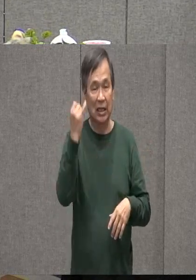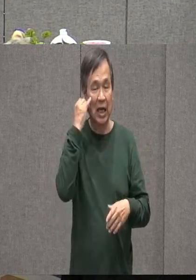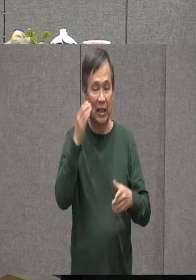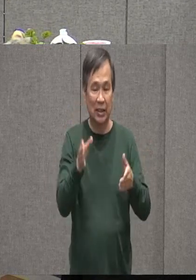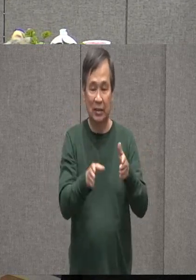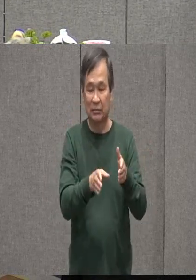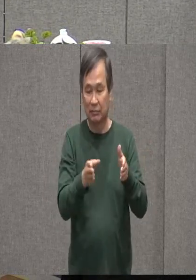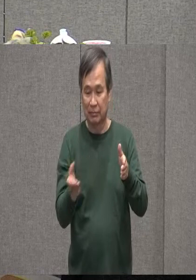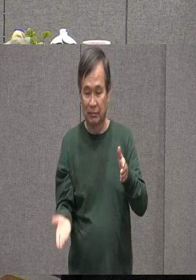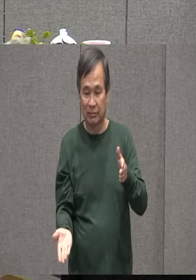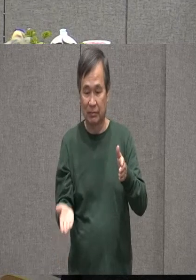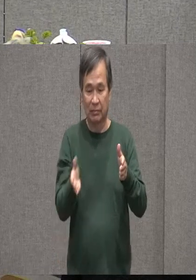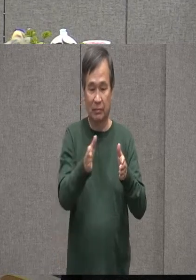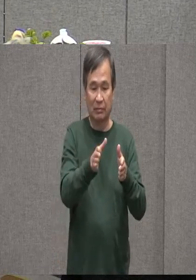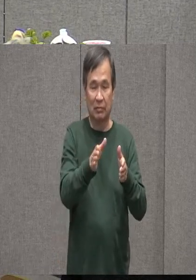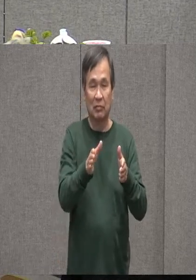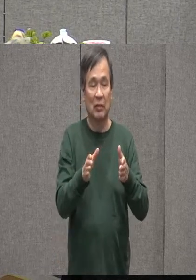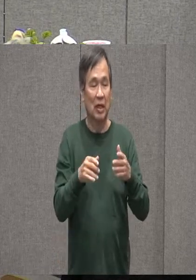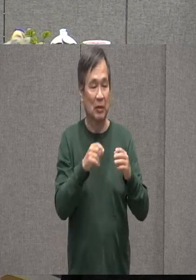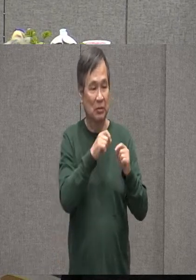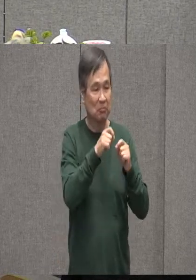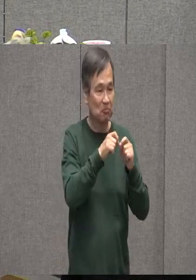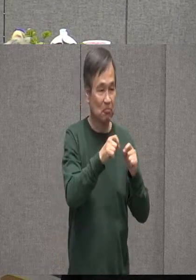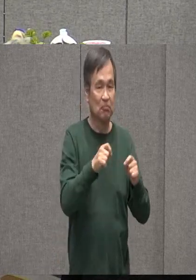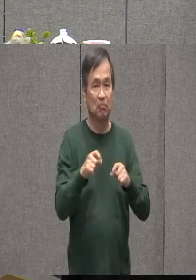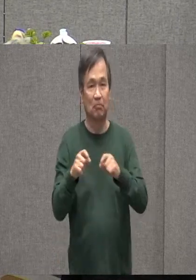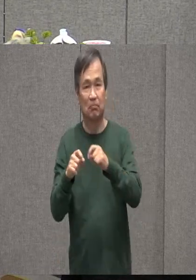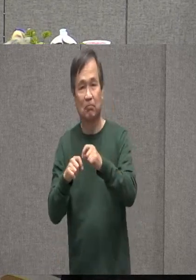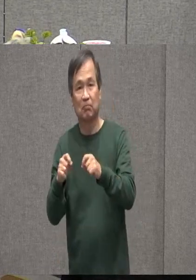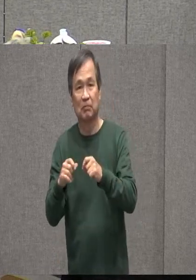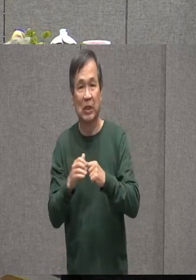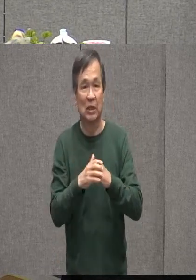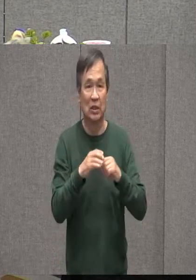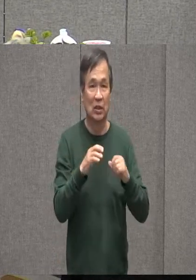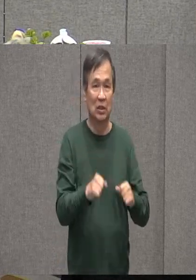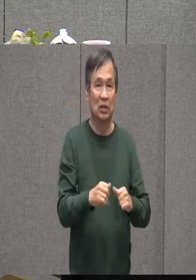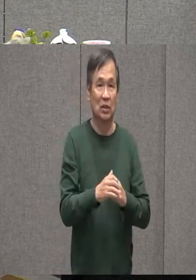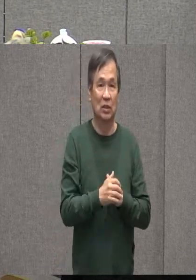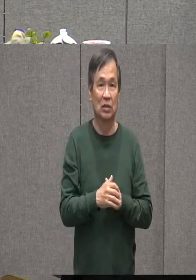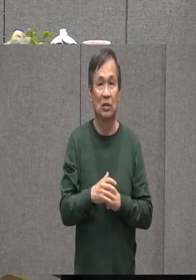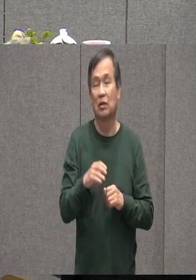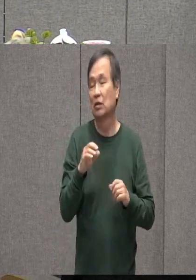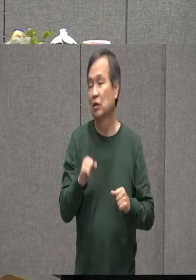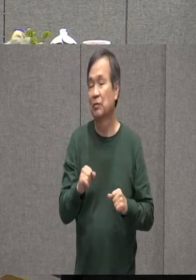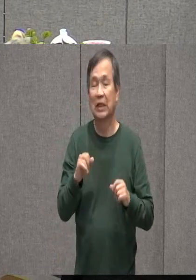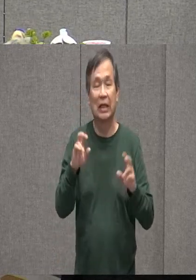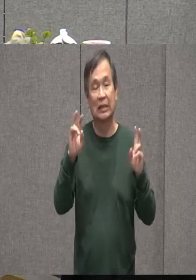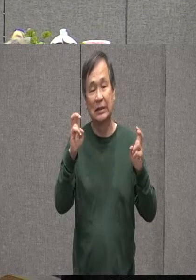Yes, and I can do a string and make a little twisty tie so it can stay locked in place like a little secret cave. Ooh, nice.